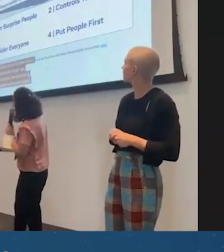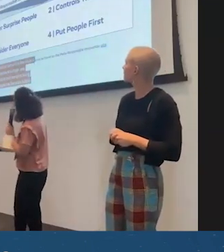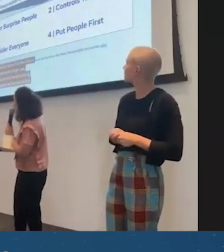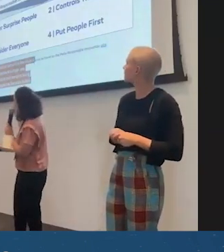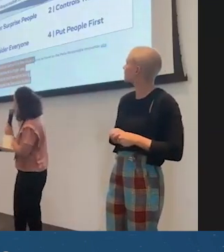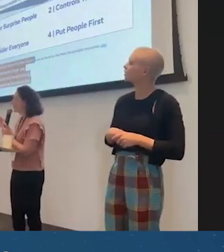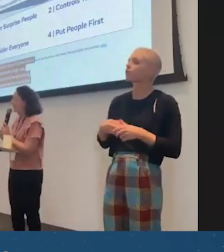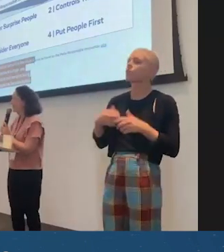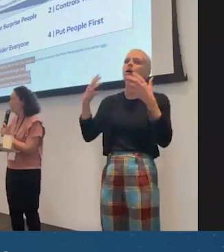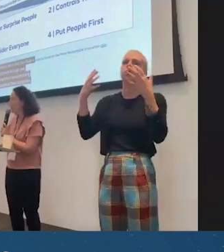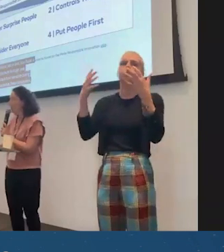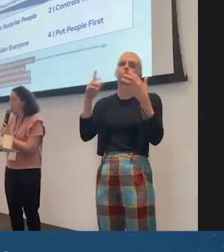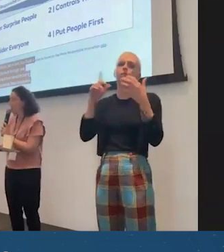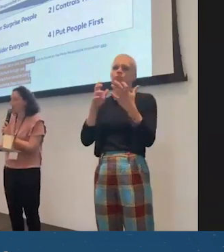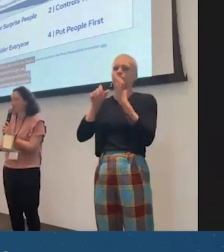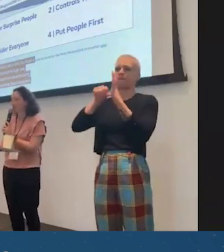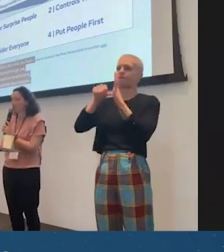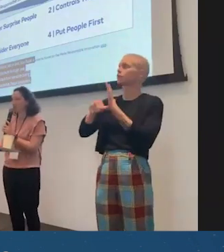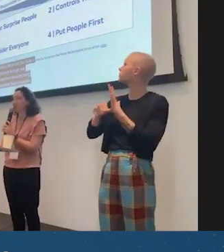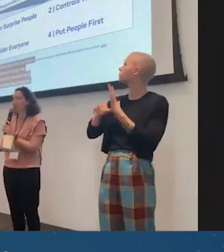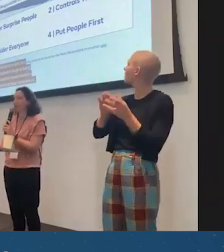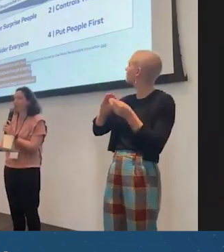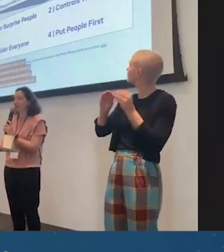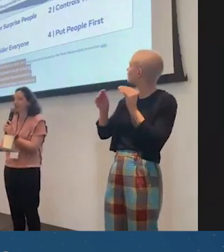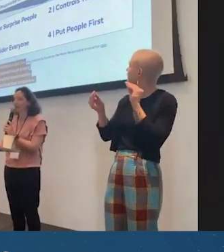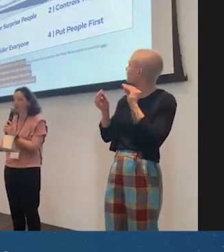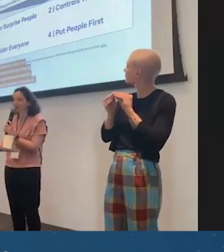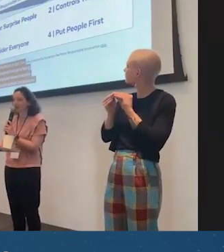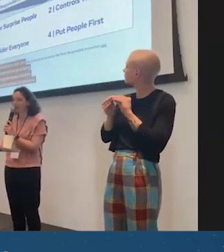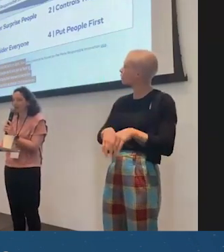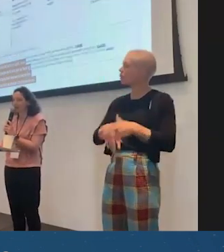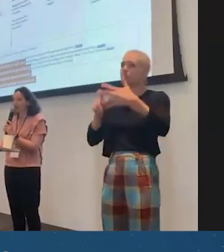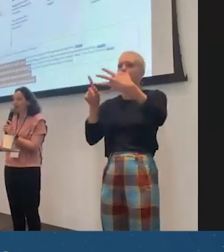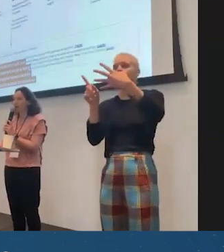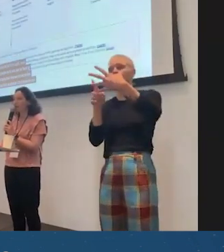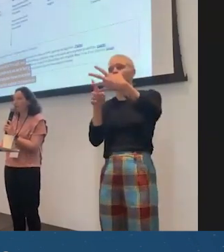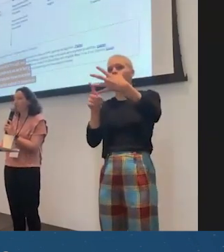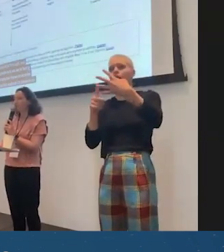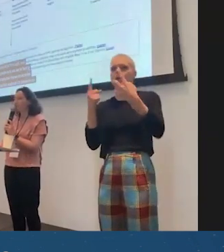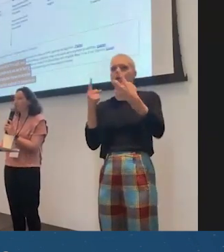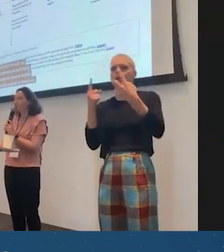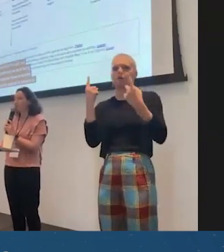is considering everyone, which is relevant in this context.